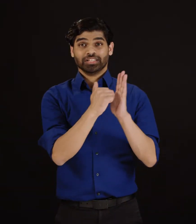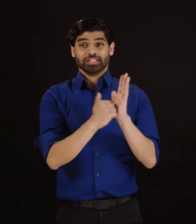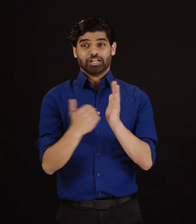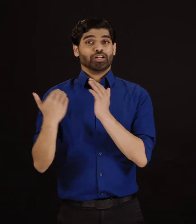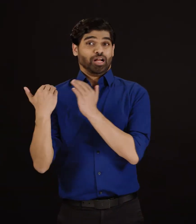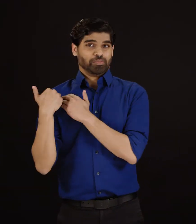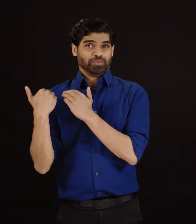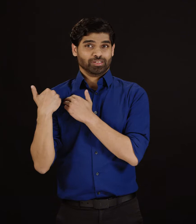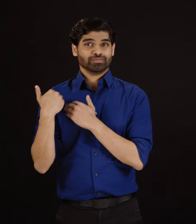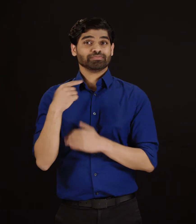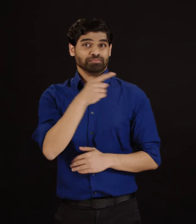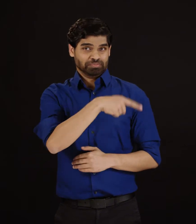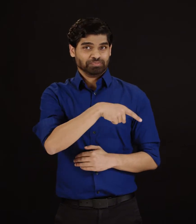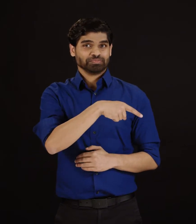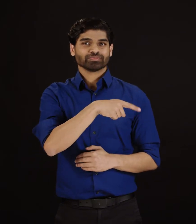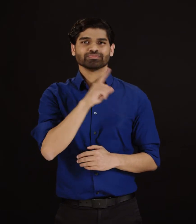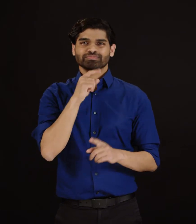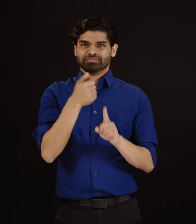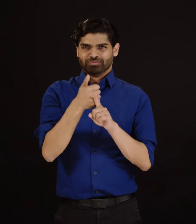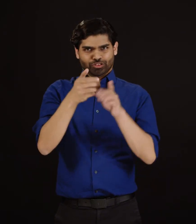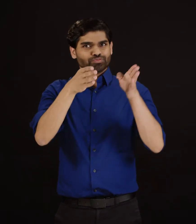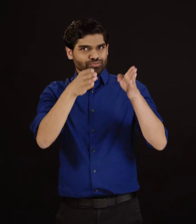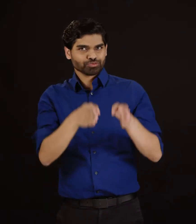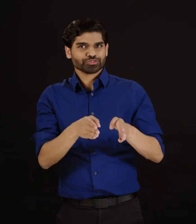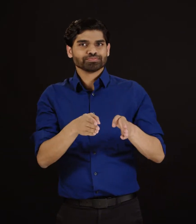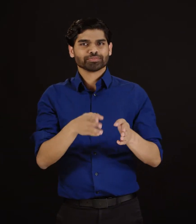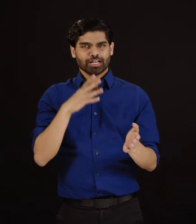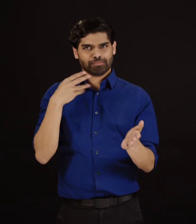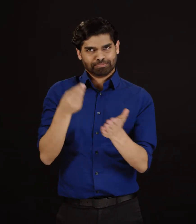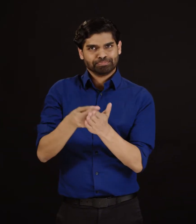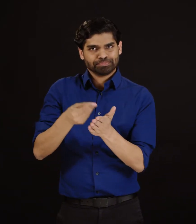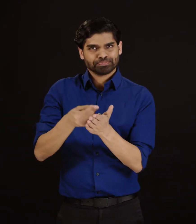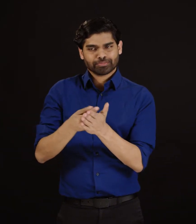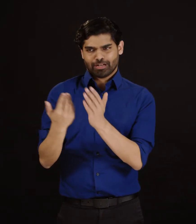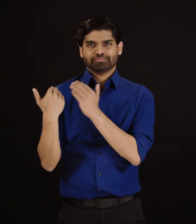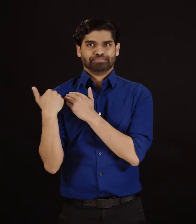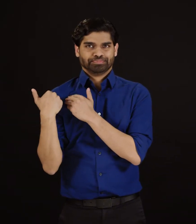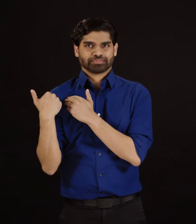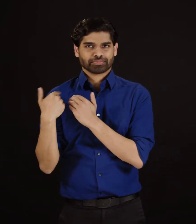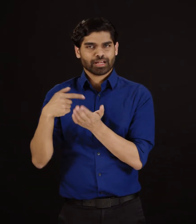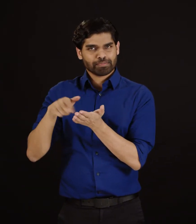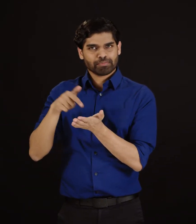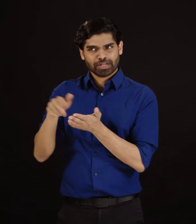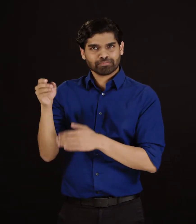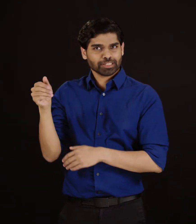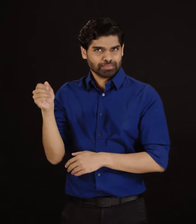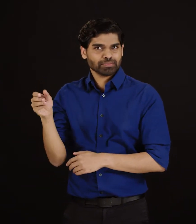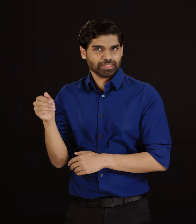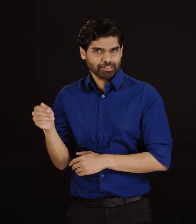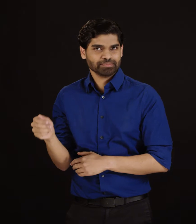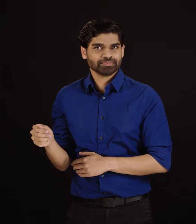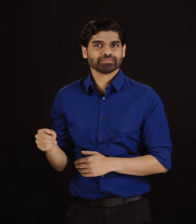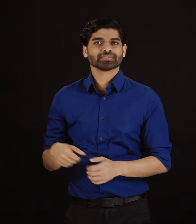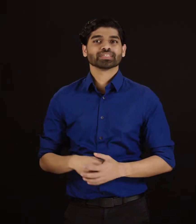An Account Holder is a person who is financially responsible for payments for services under a contract. They are